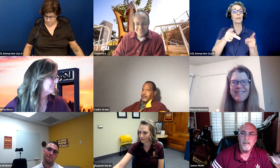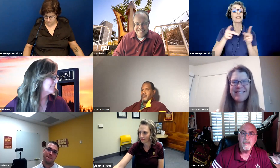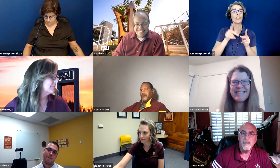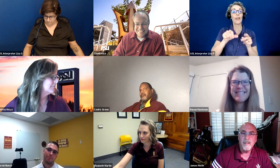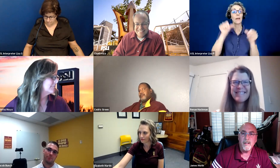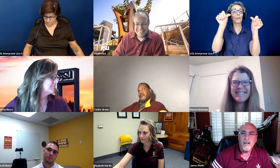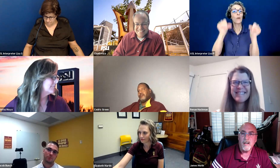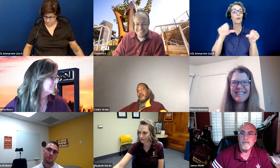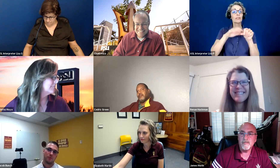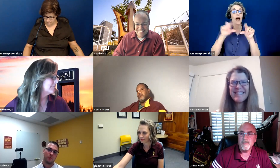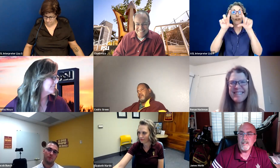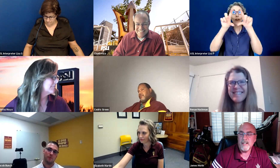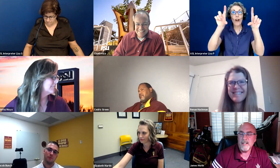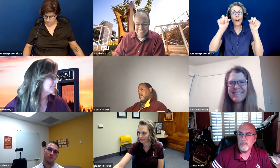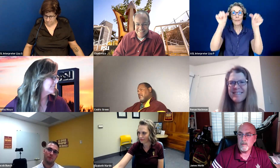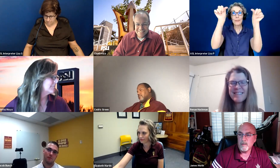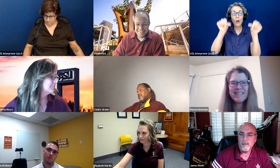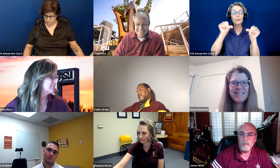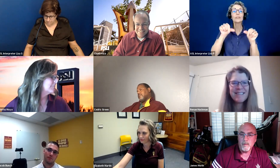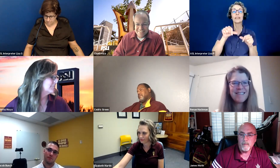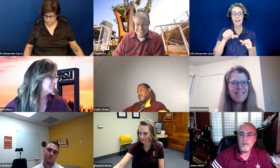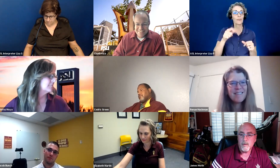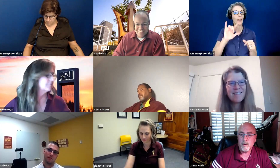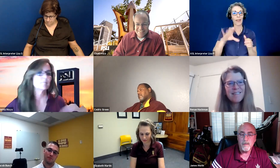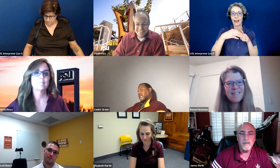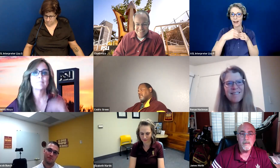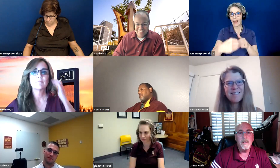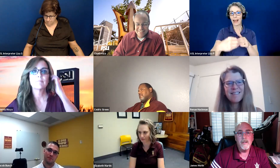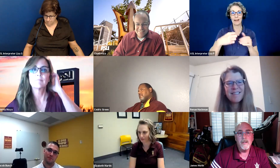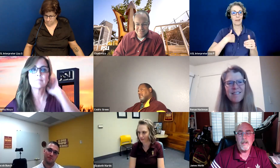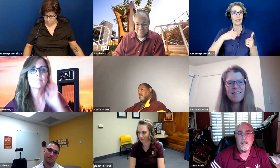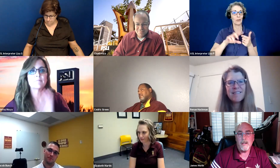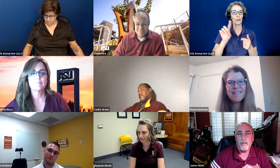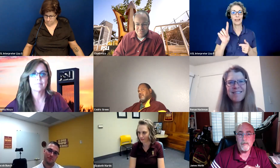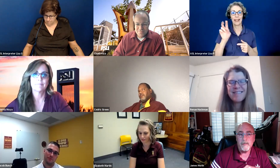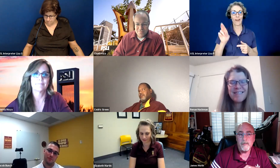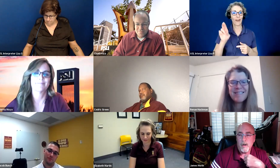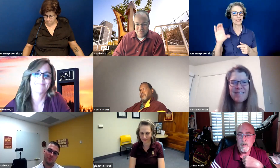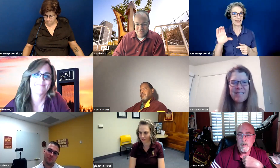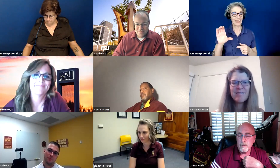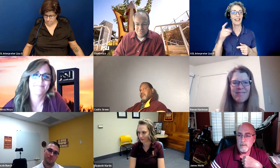and it led me to the Disability Resource Center. And I met Teddy Scharf,